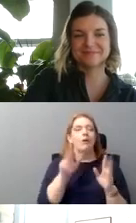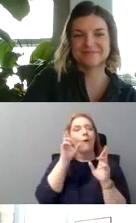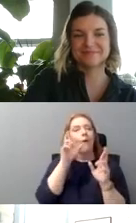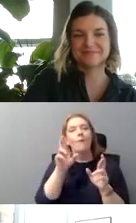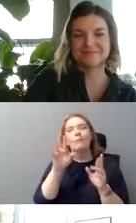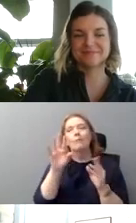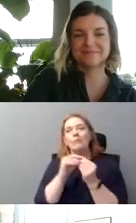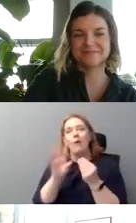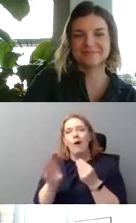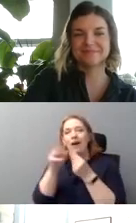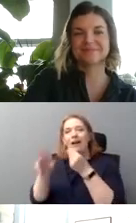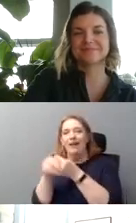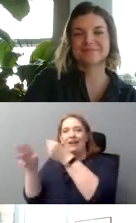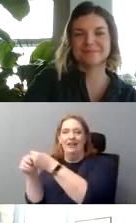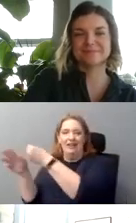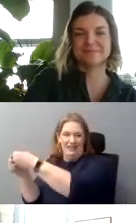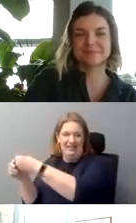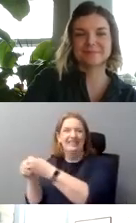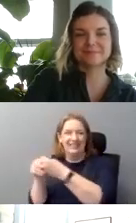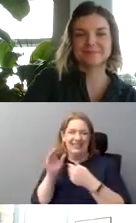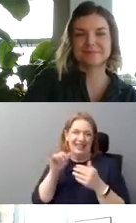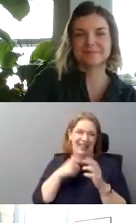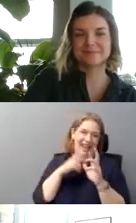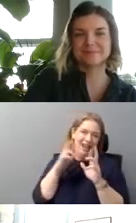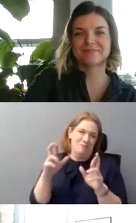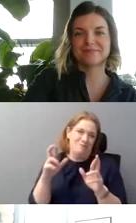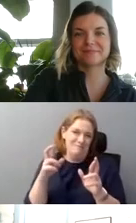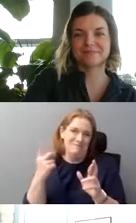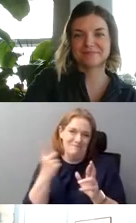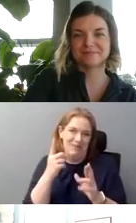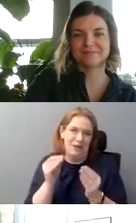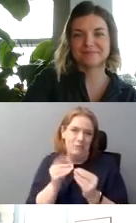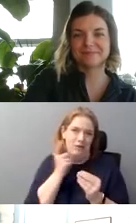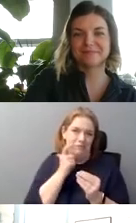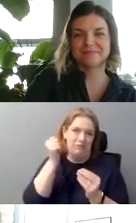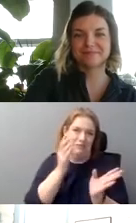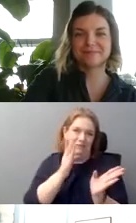I hope we get someone who even eclipses that period and moves us even further into the 20th